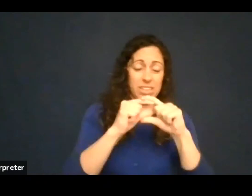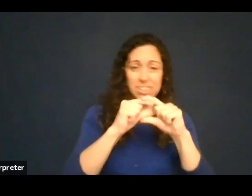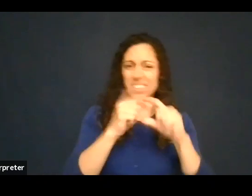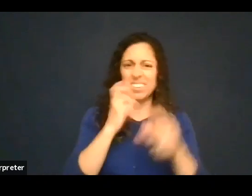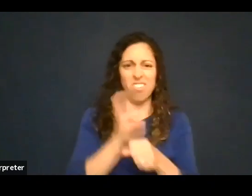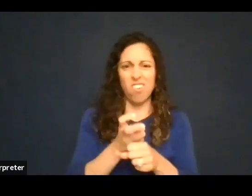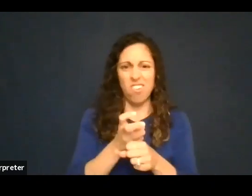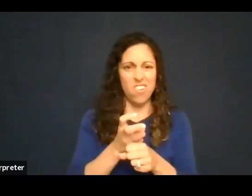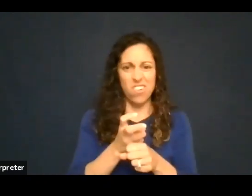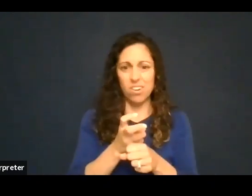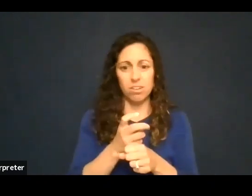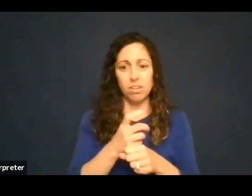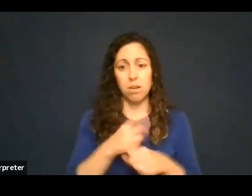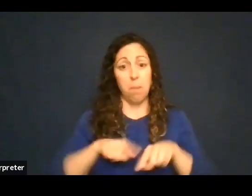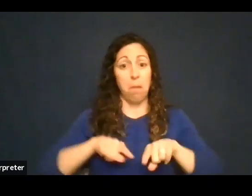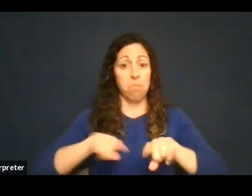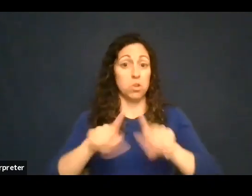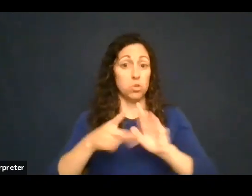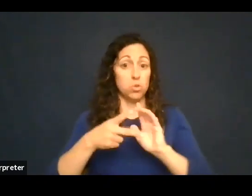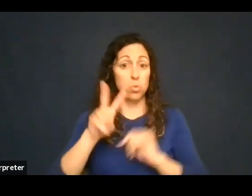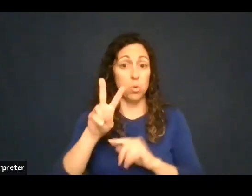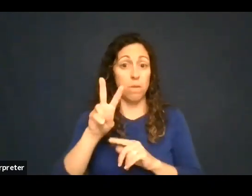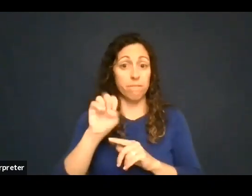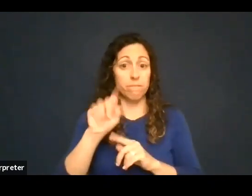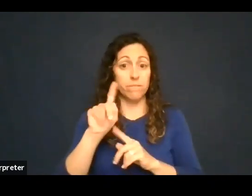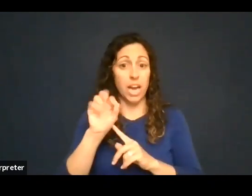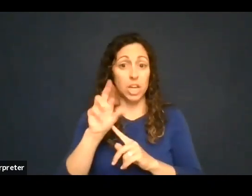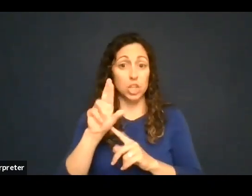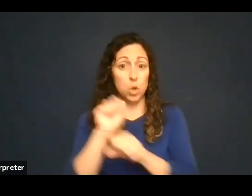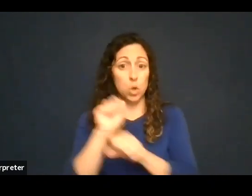might someday apply to USH2A. And there's also--